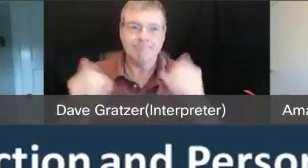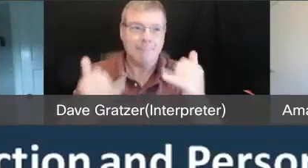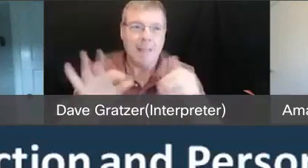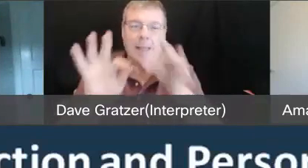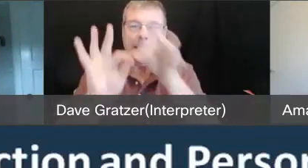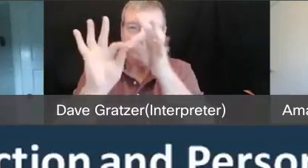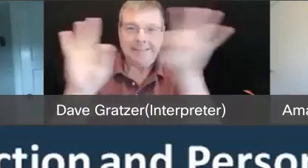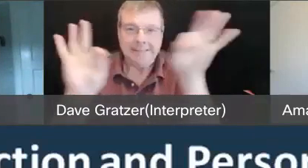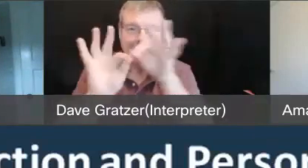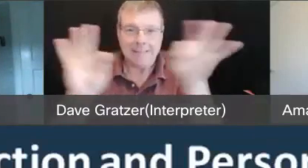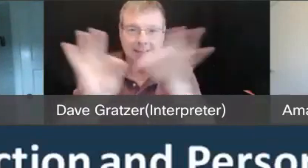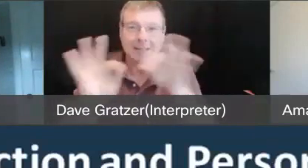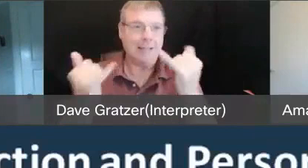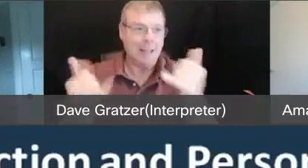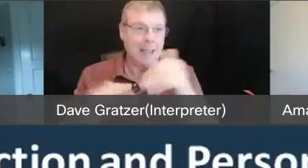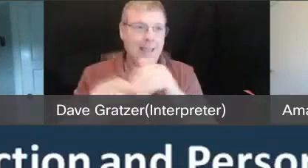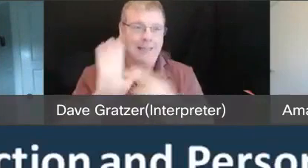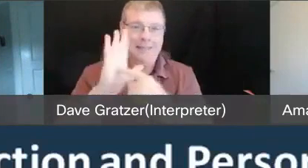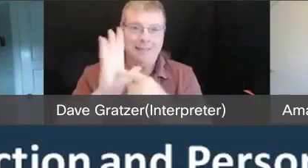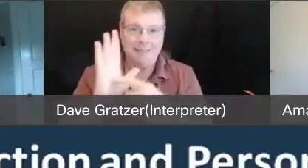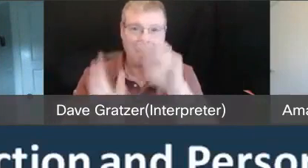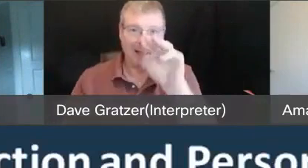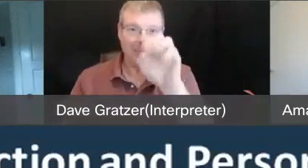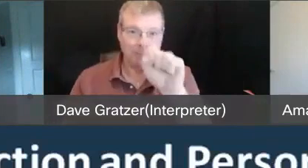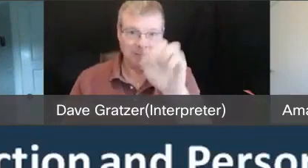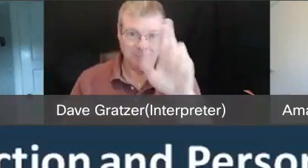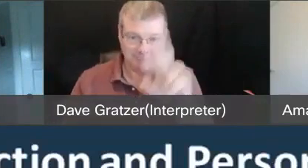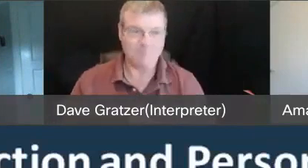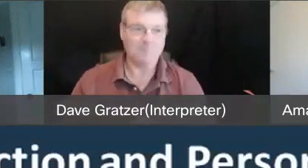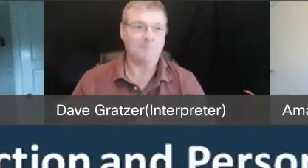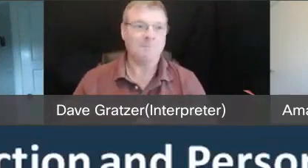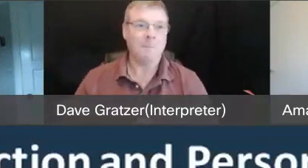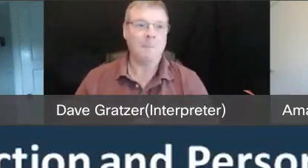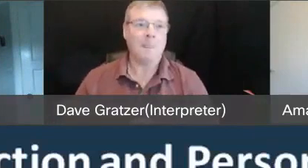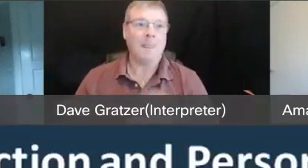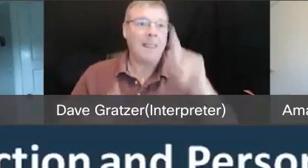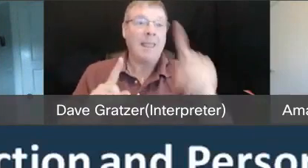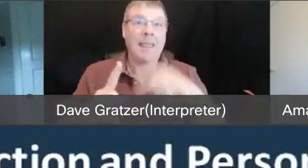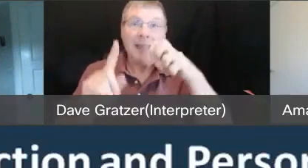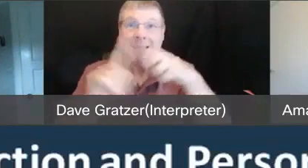in this sample MSR. And one goes right to what Sametra was talking about